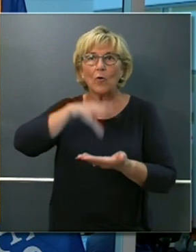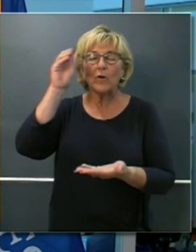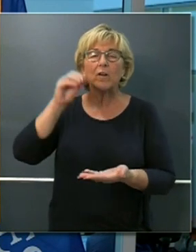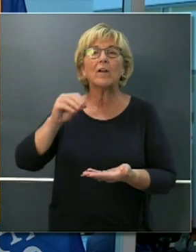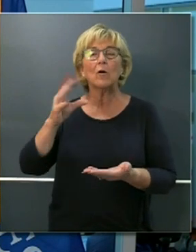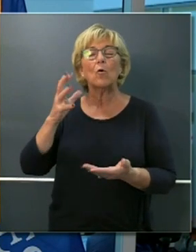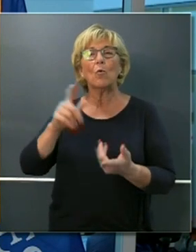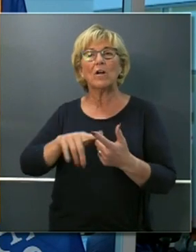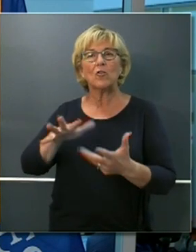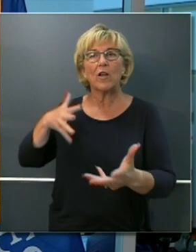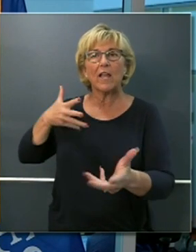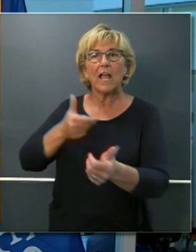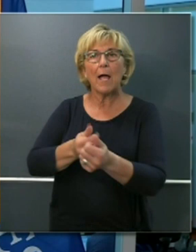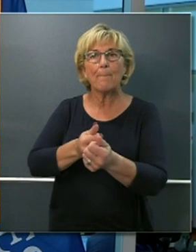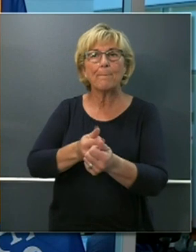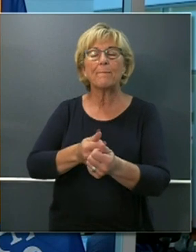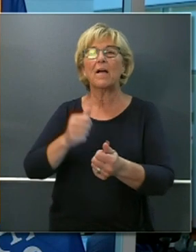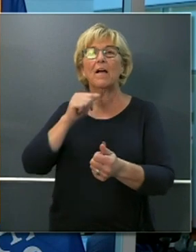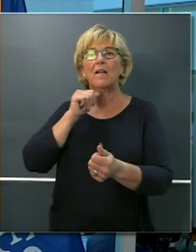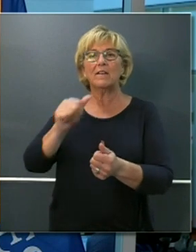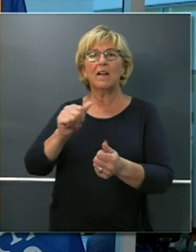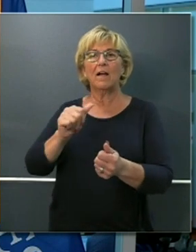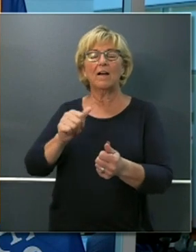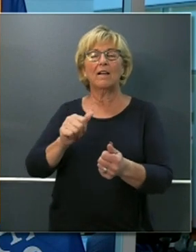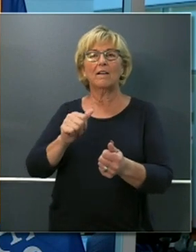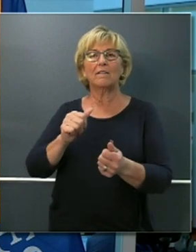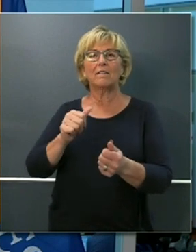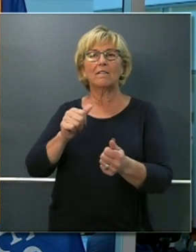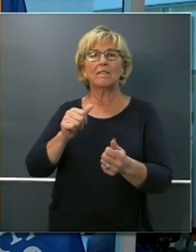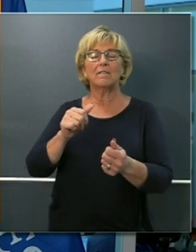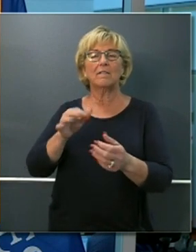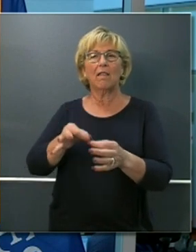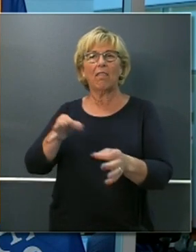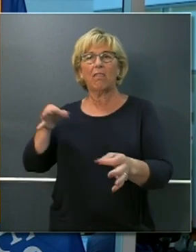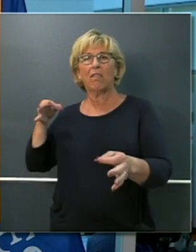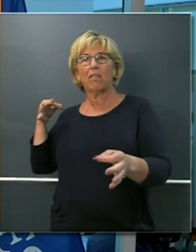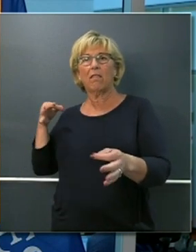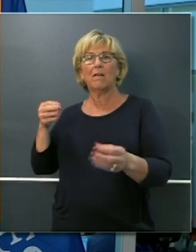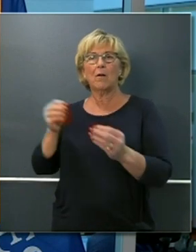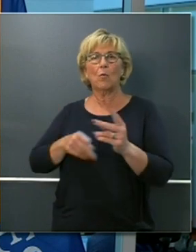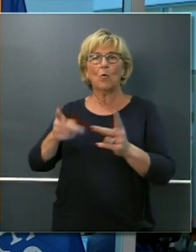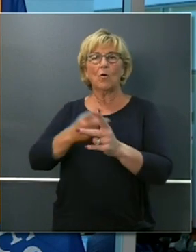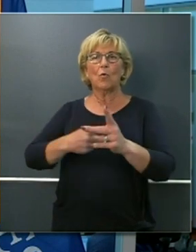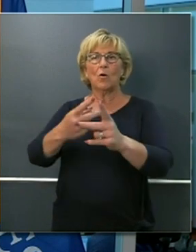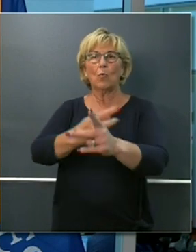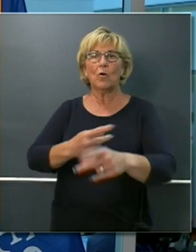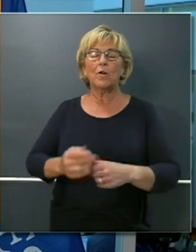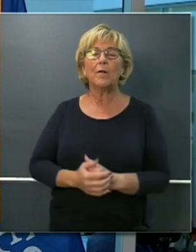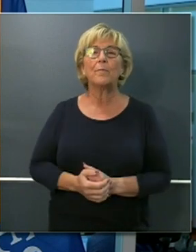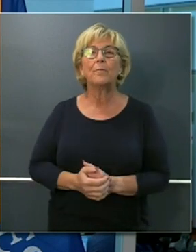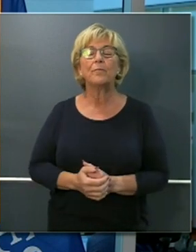WE FOCUS ON THIS TO ADDRESS LEARNING GAPS THAT WE HAVE BEEN